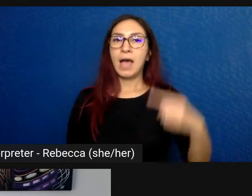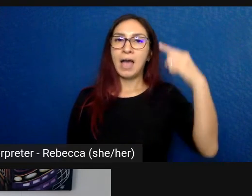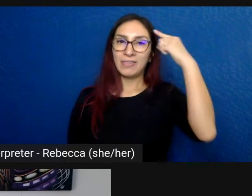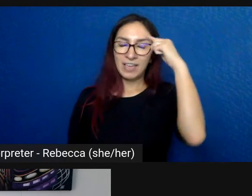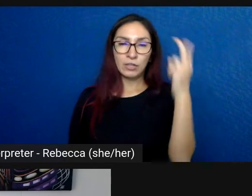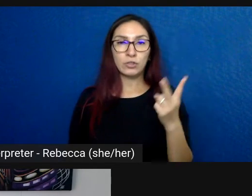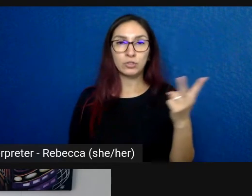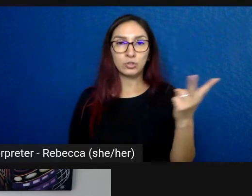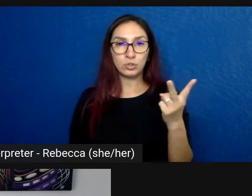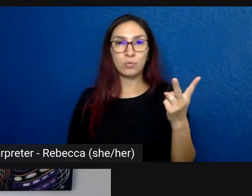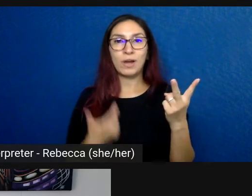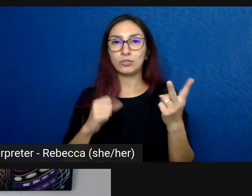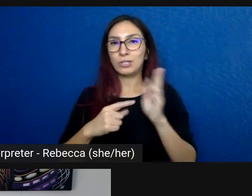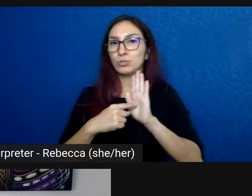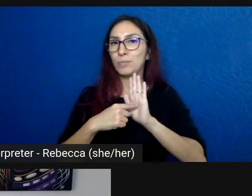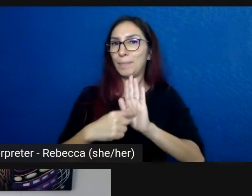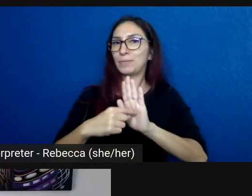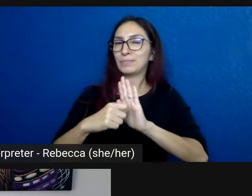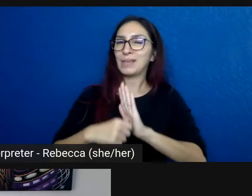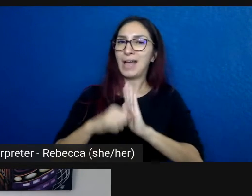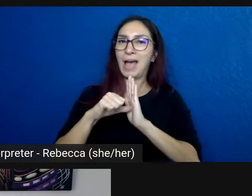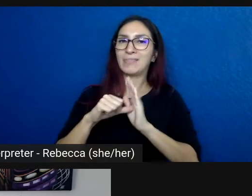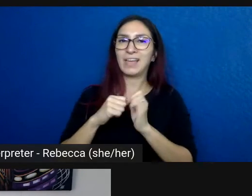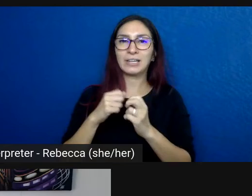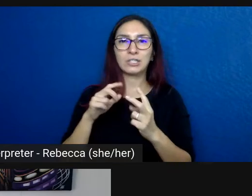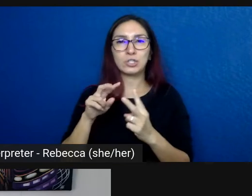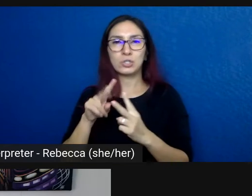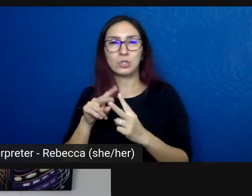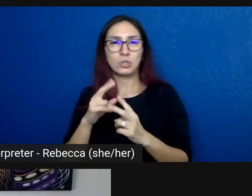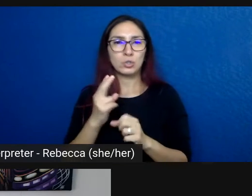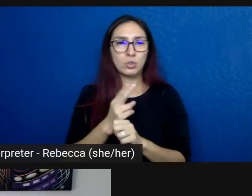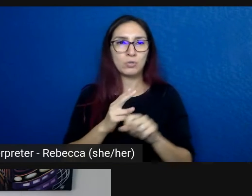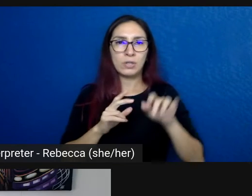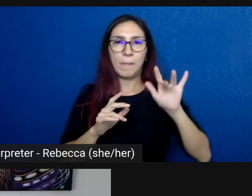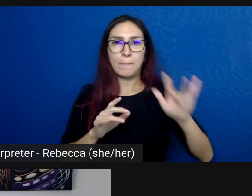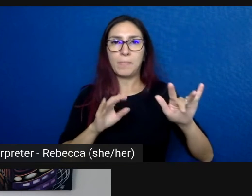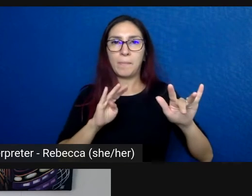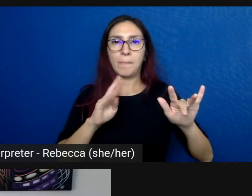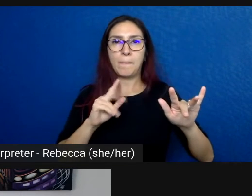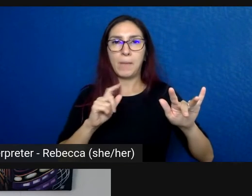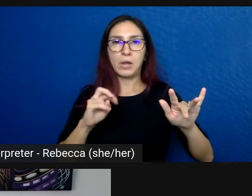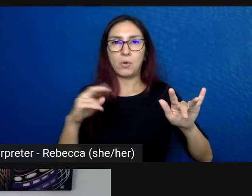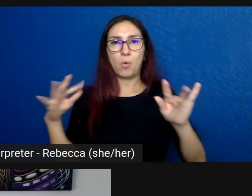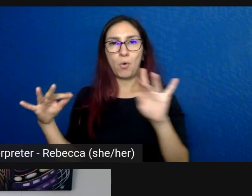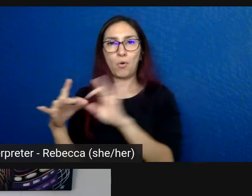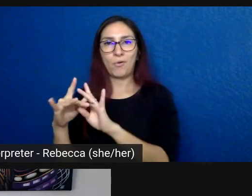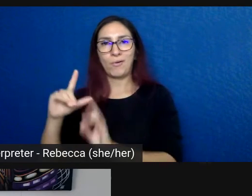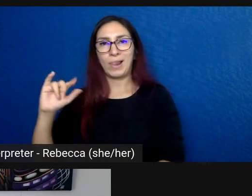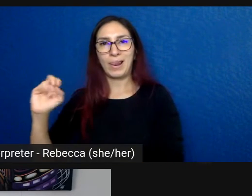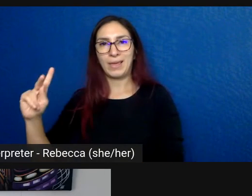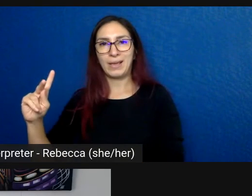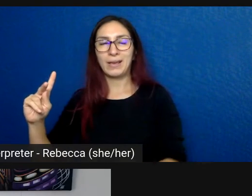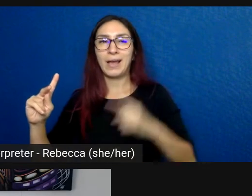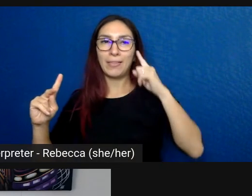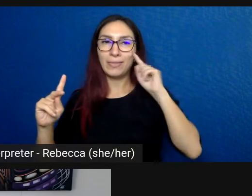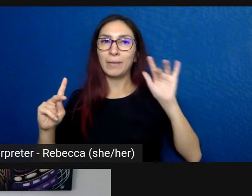whether to use a button or a link to trigger them. I think the button usually affords so much more.